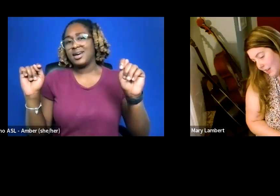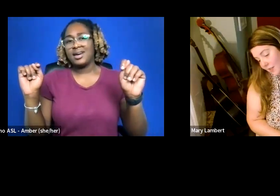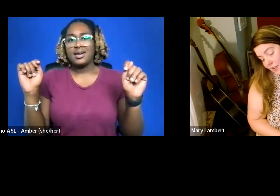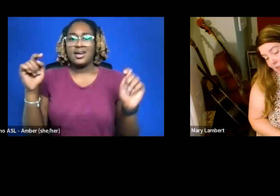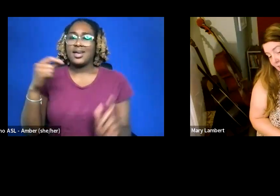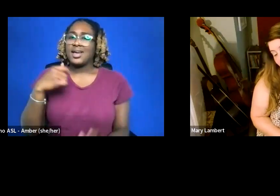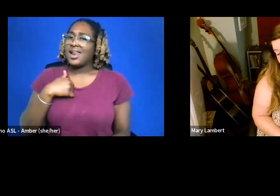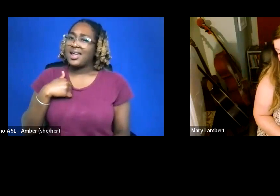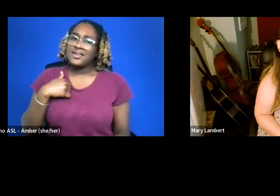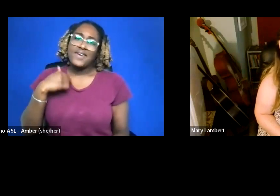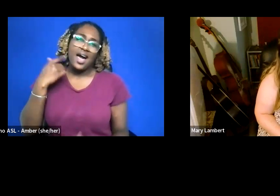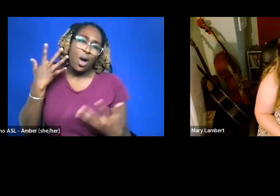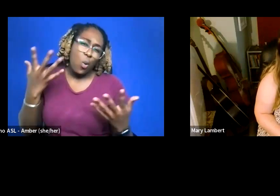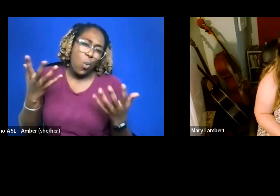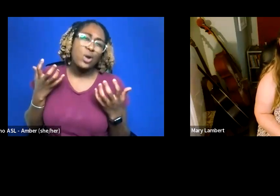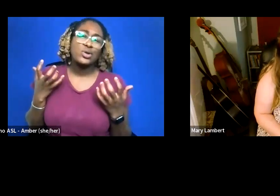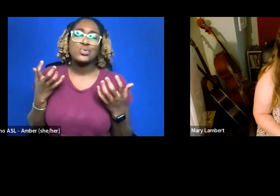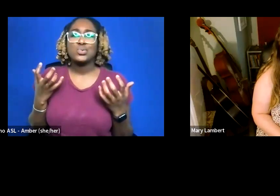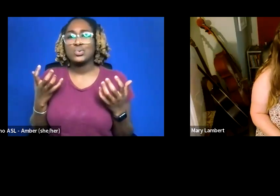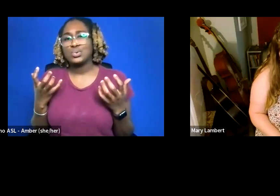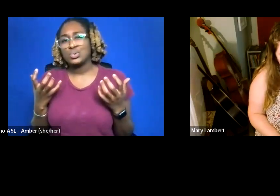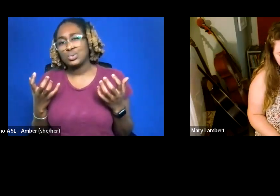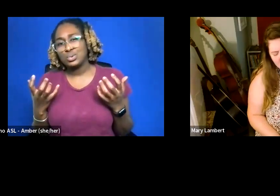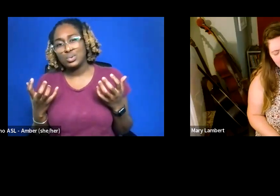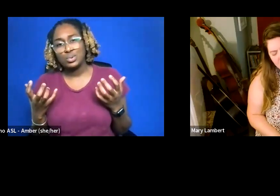Even if I wanted to.